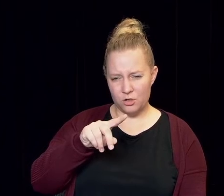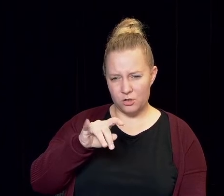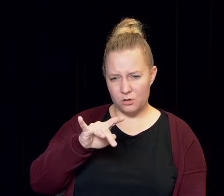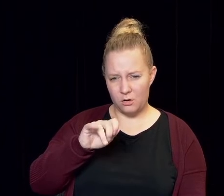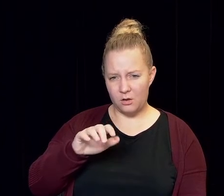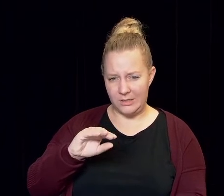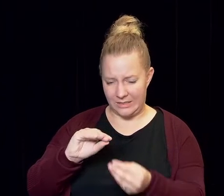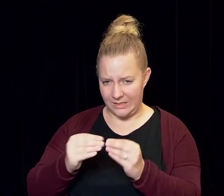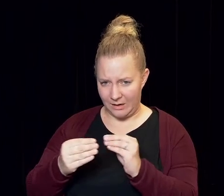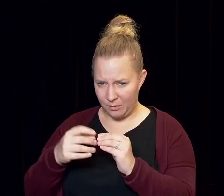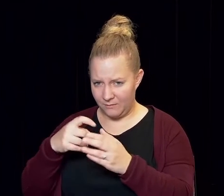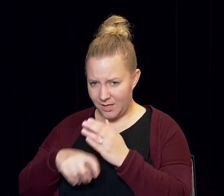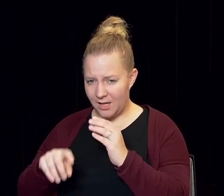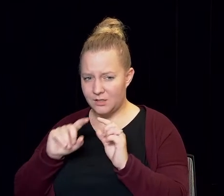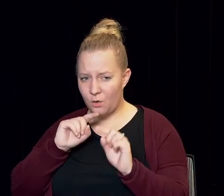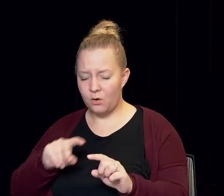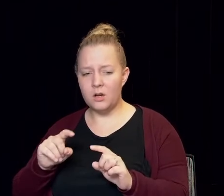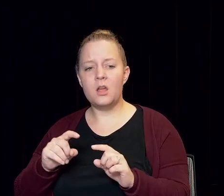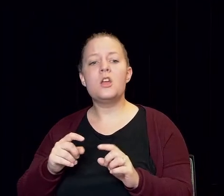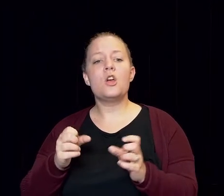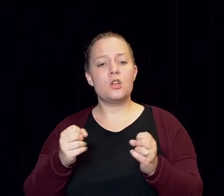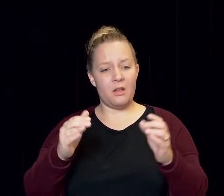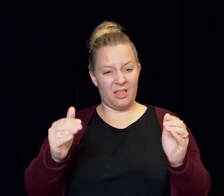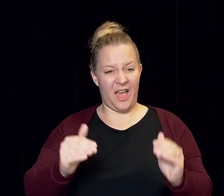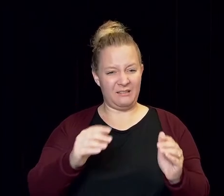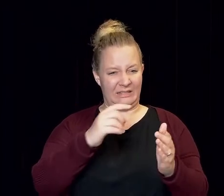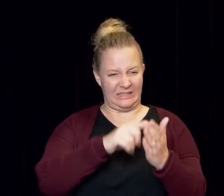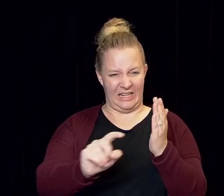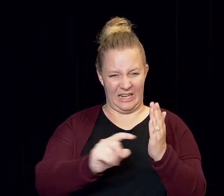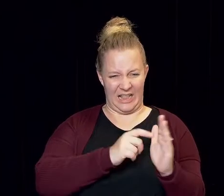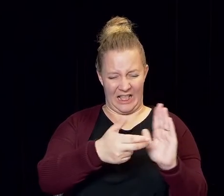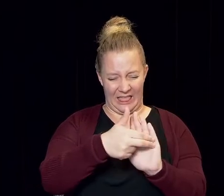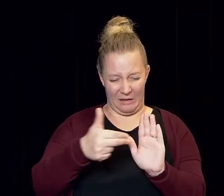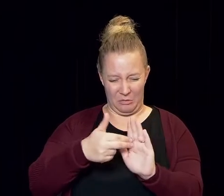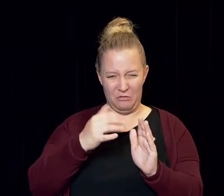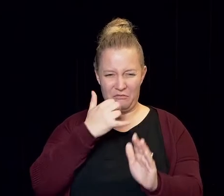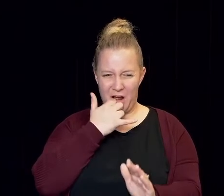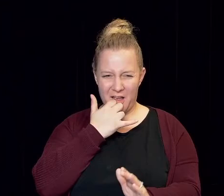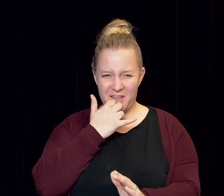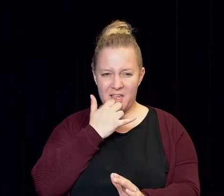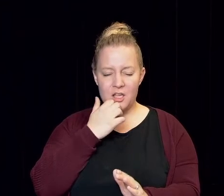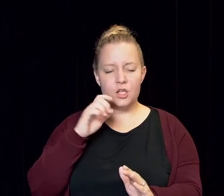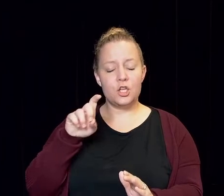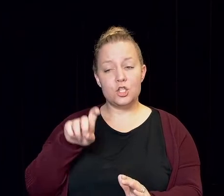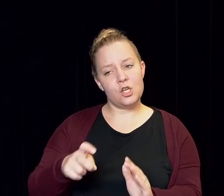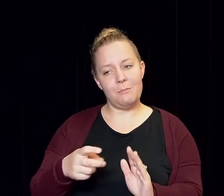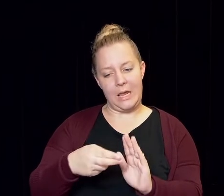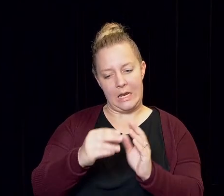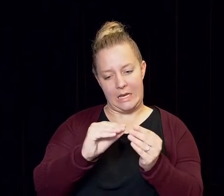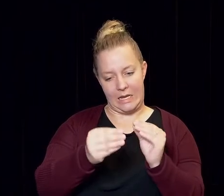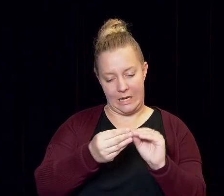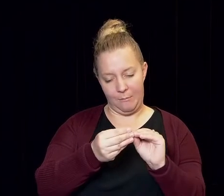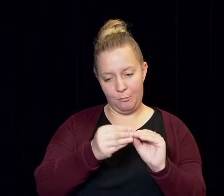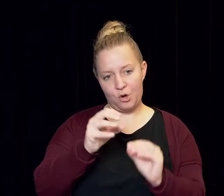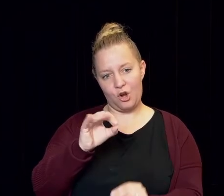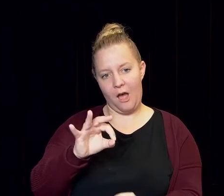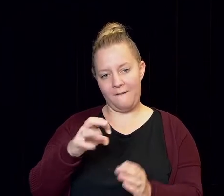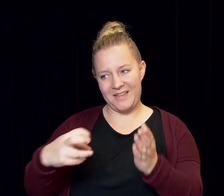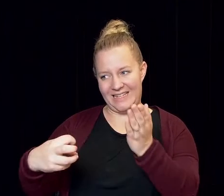our table so go ahead and cross those off. The correct labeling should be "number of tickets".